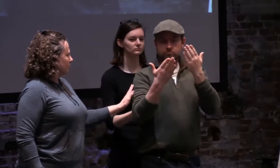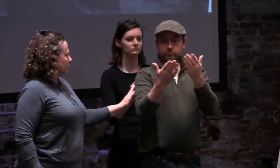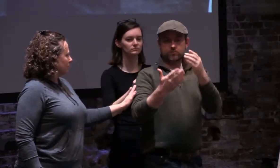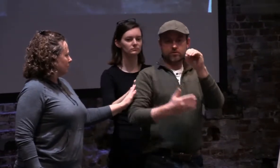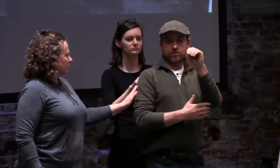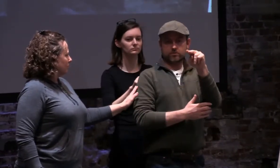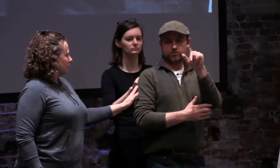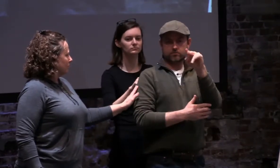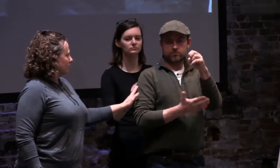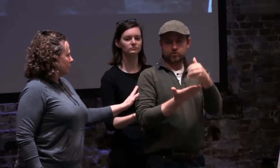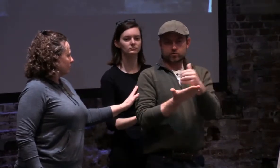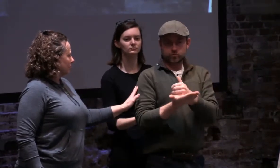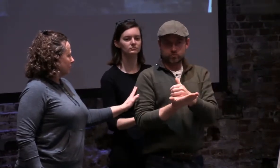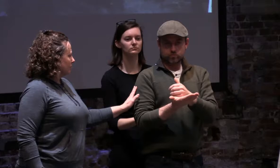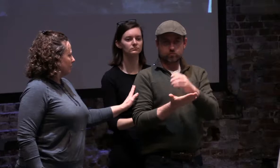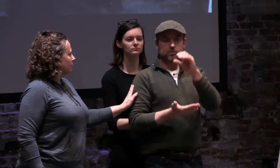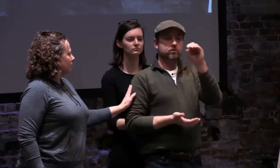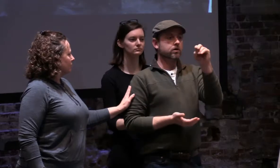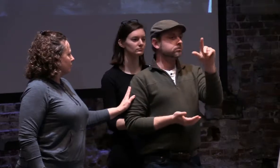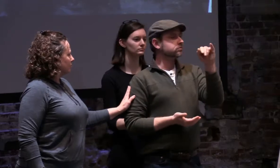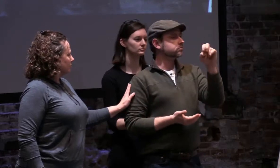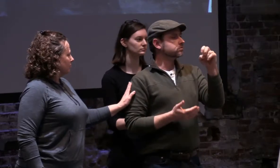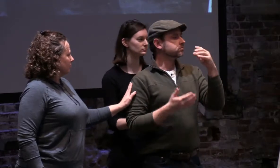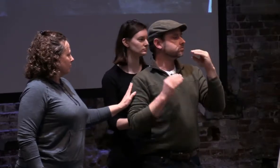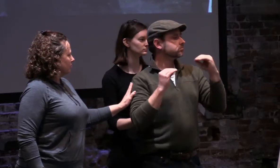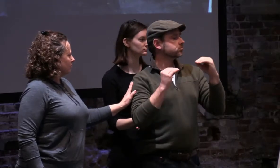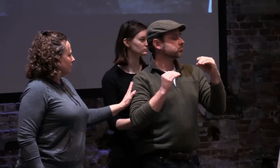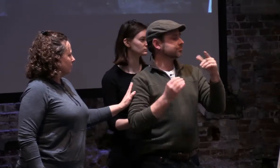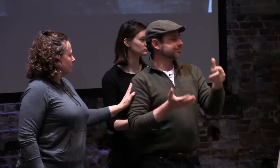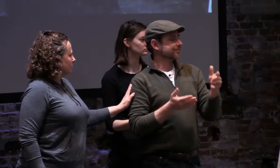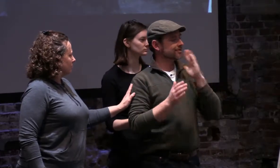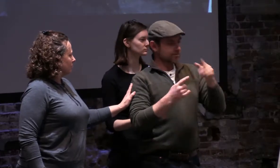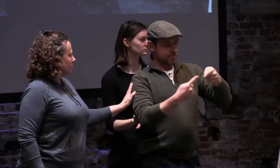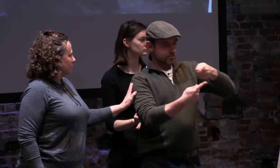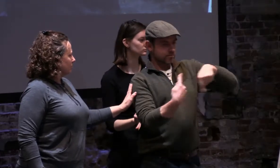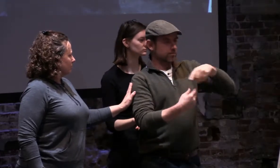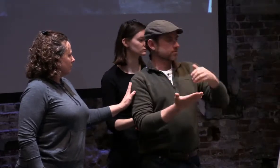to get it started and create online course content.